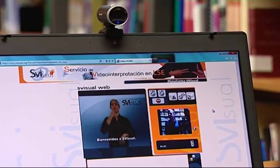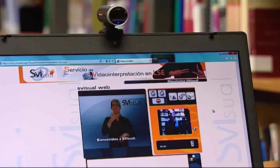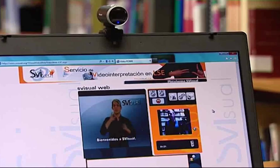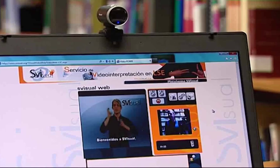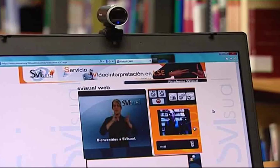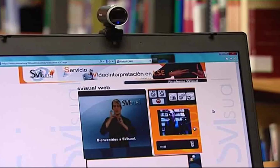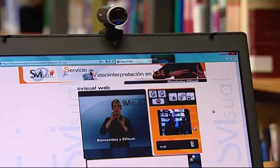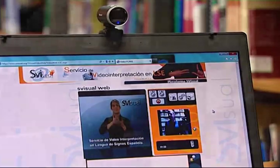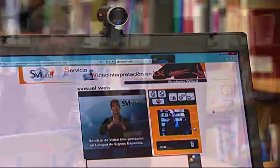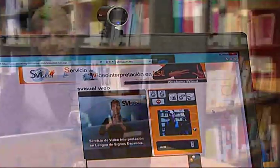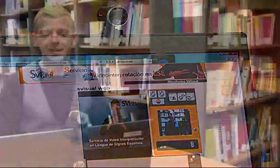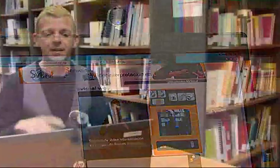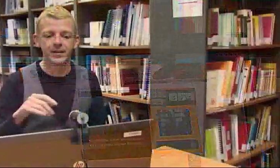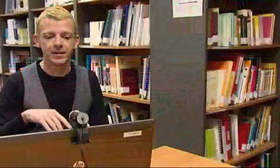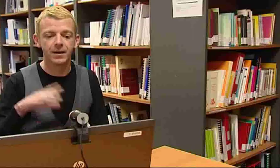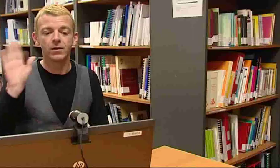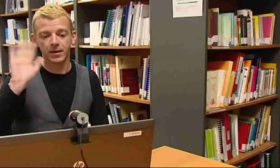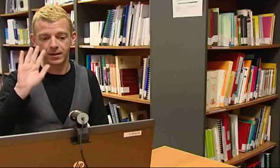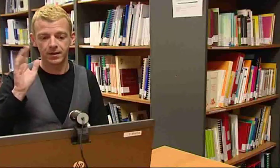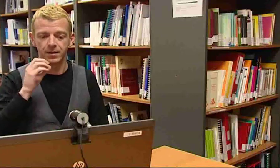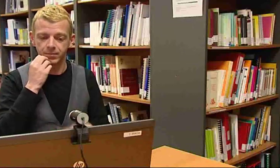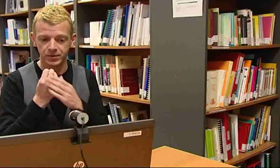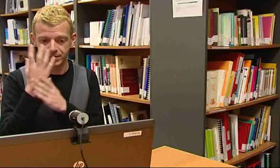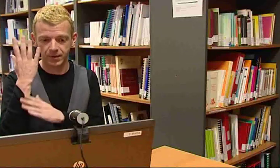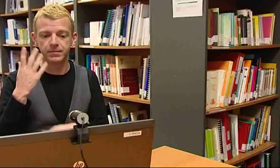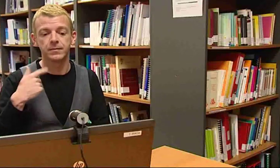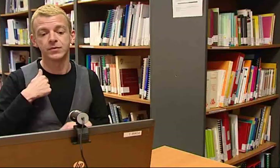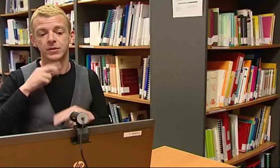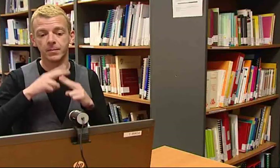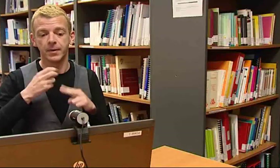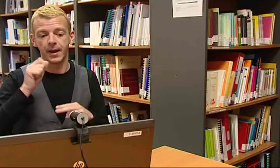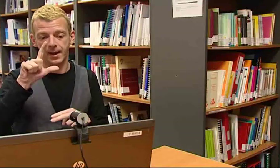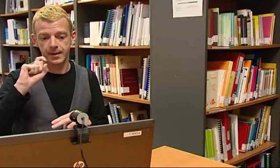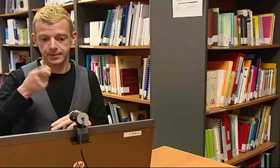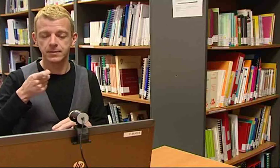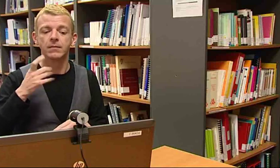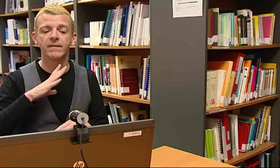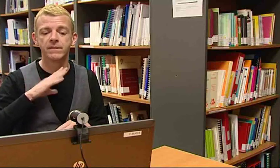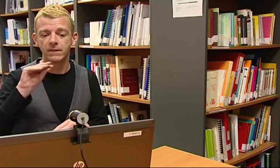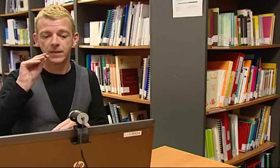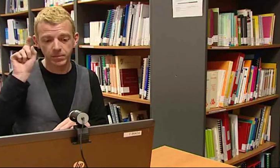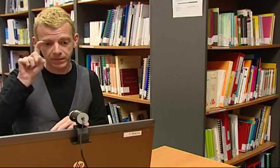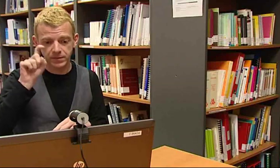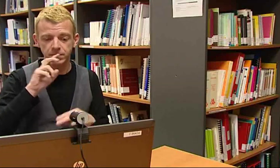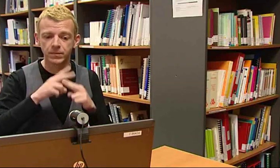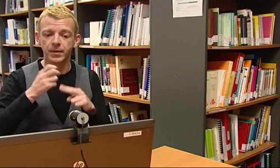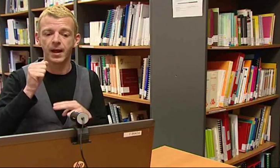(OFF) Alex uses videoconferencing on a computer to communicate through a sign language interpreter.